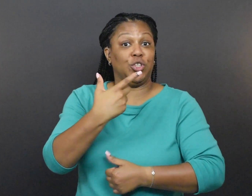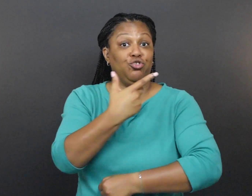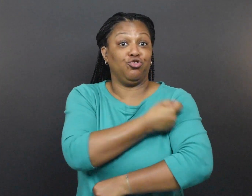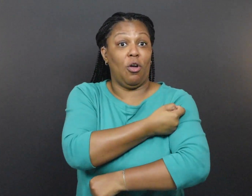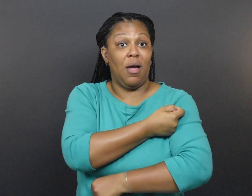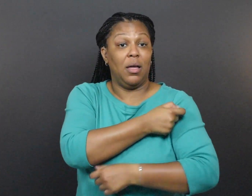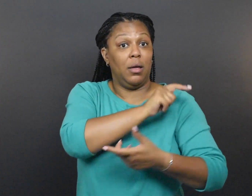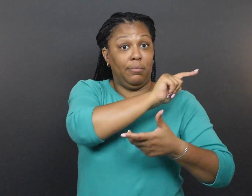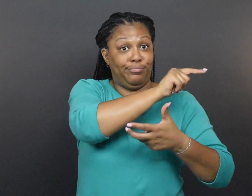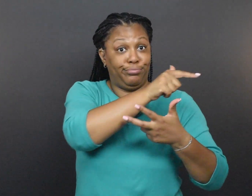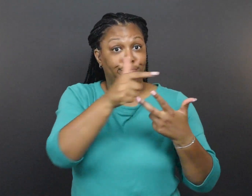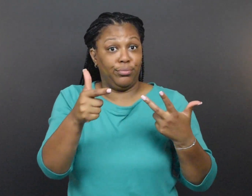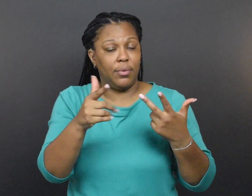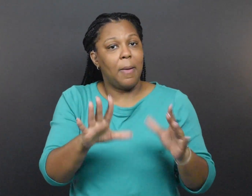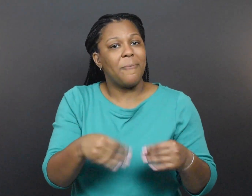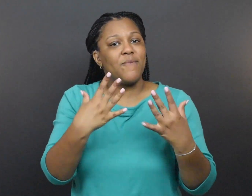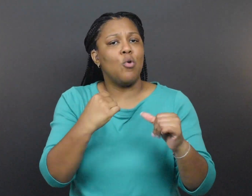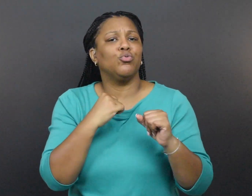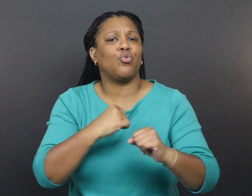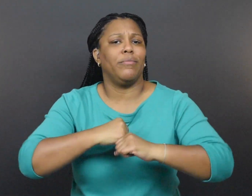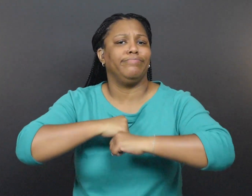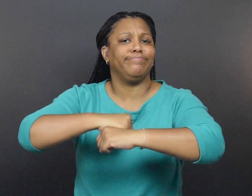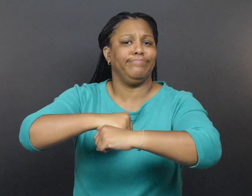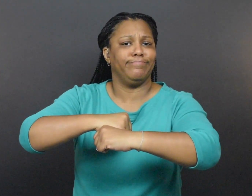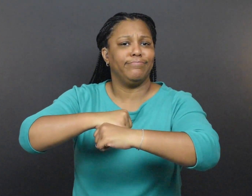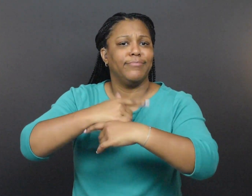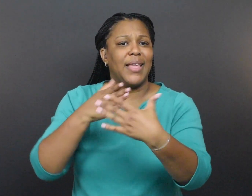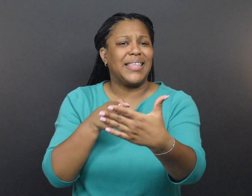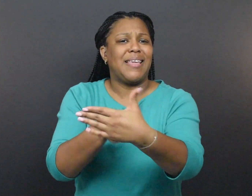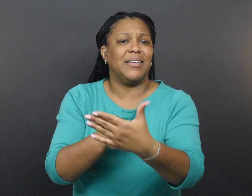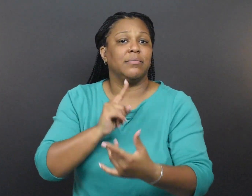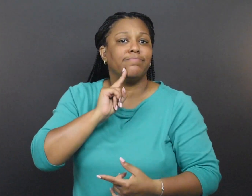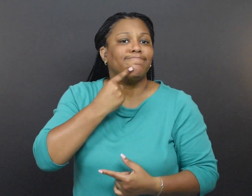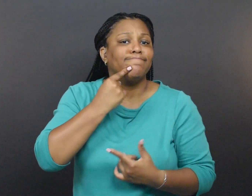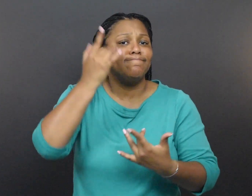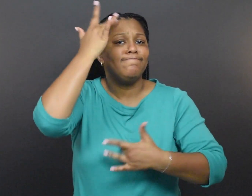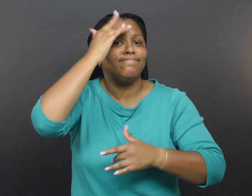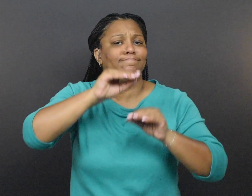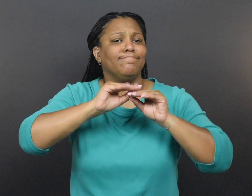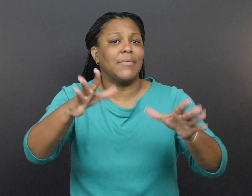series provides strong protection against severe illness and death.